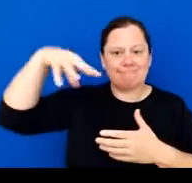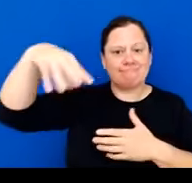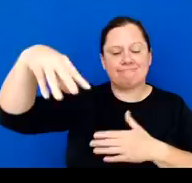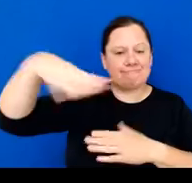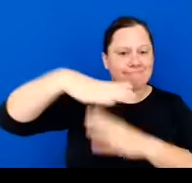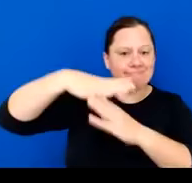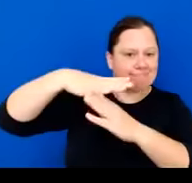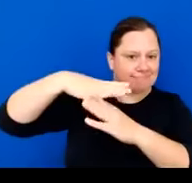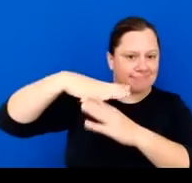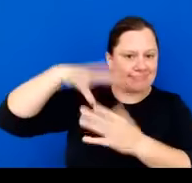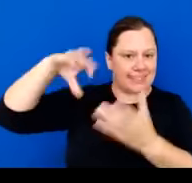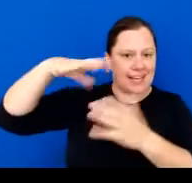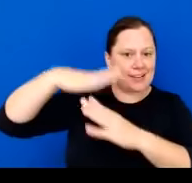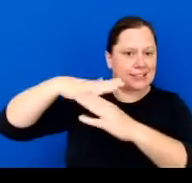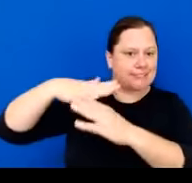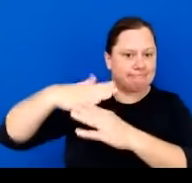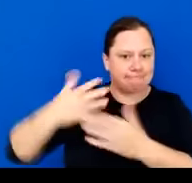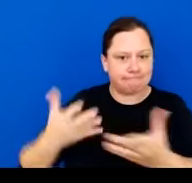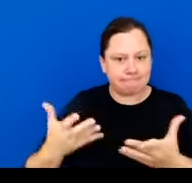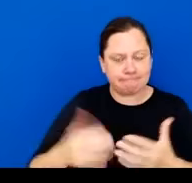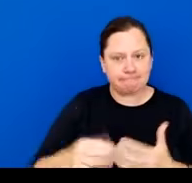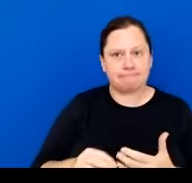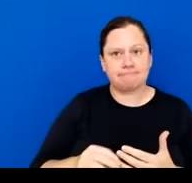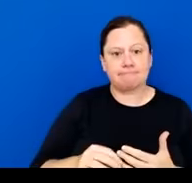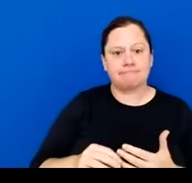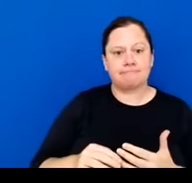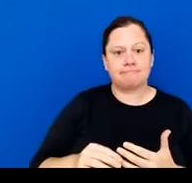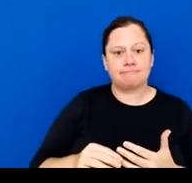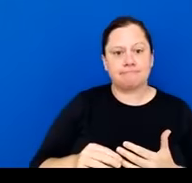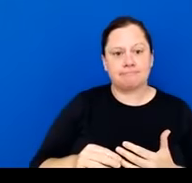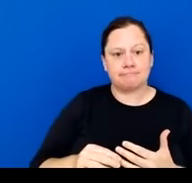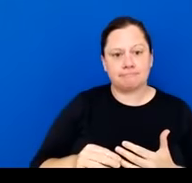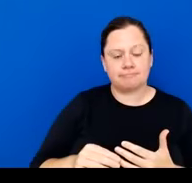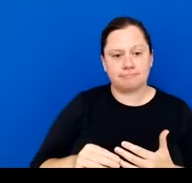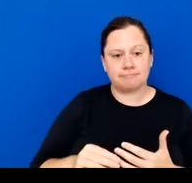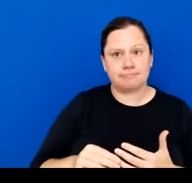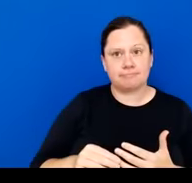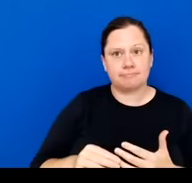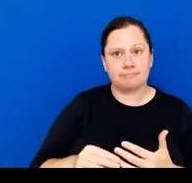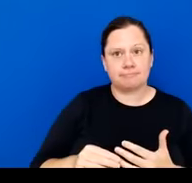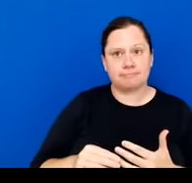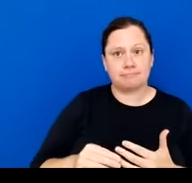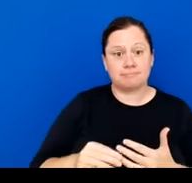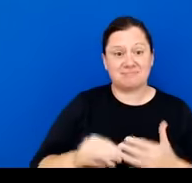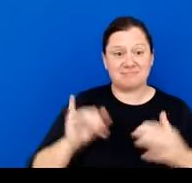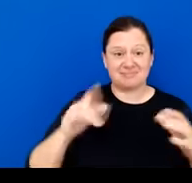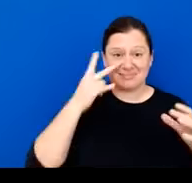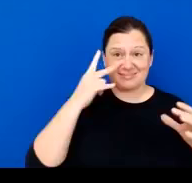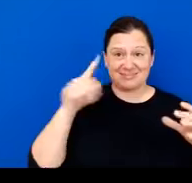delineate that for us on the photograph so we know that they may have had some issues seeing through those cloud cover so